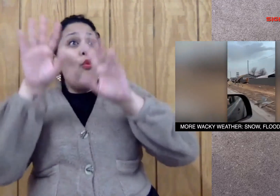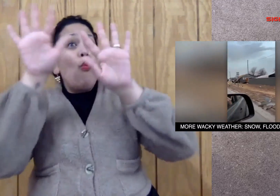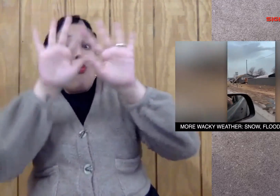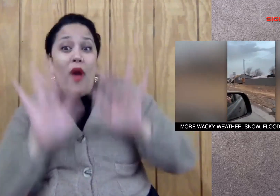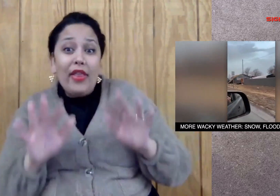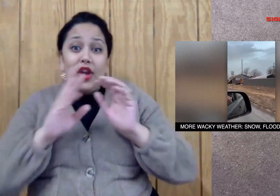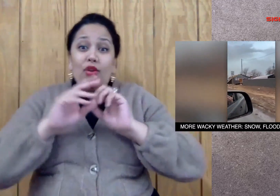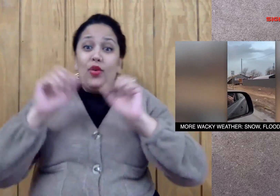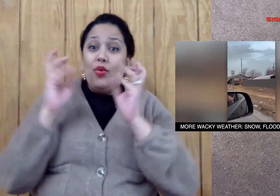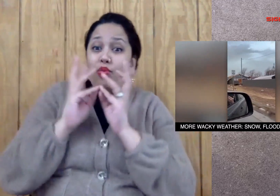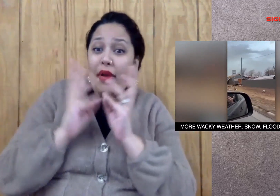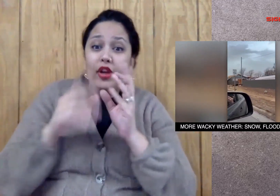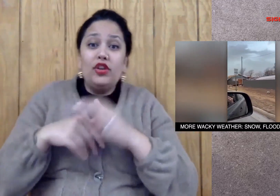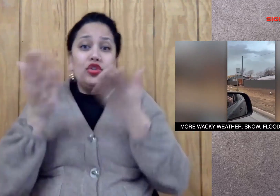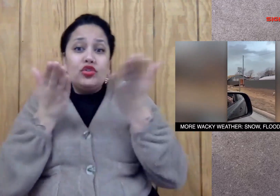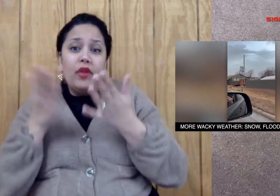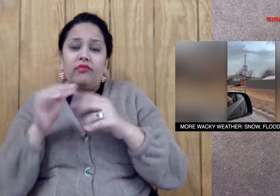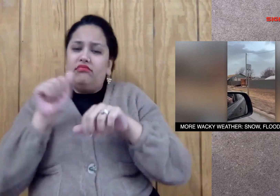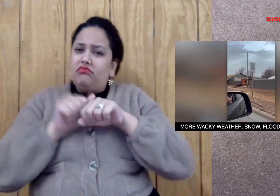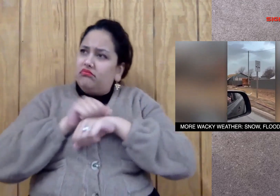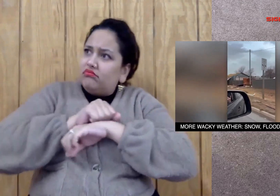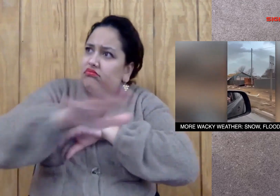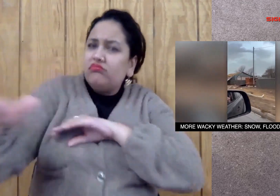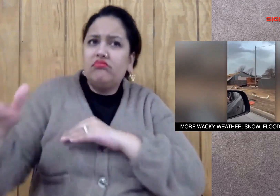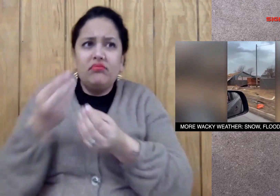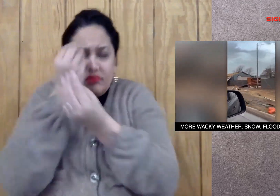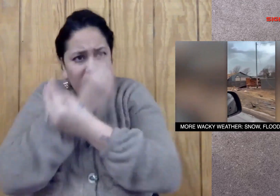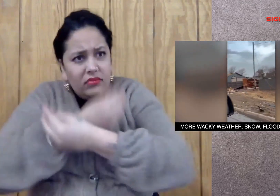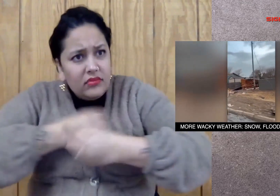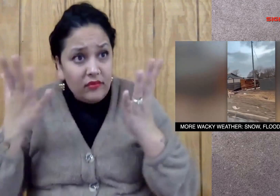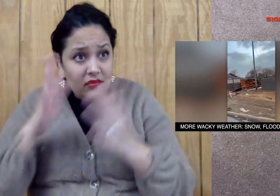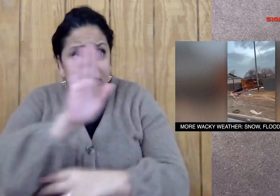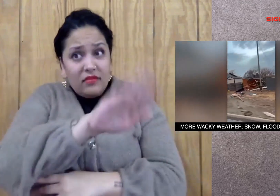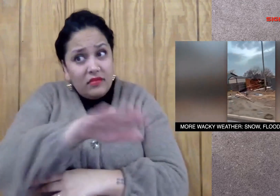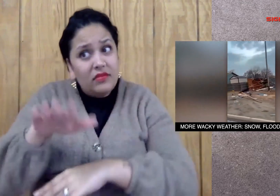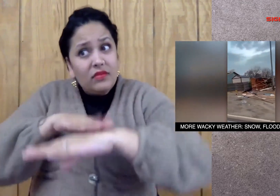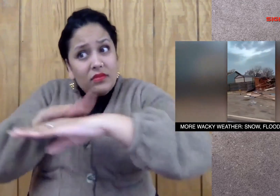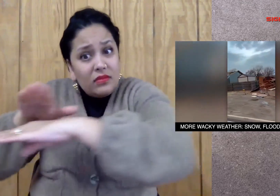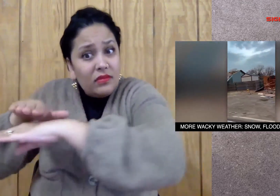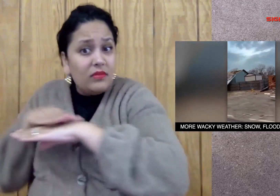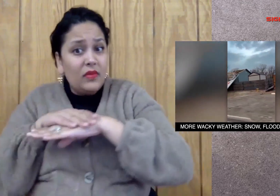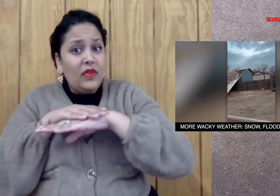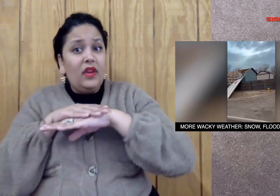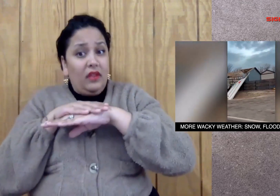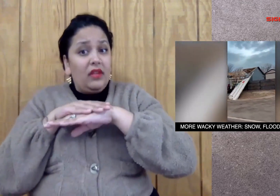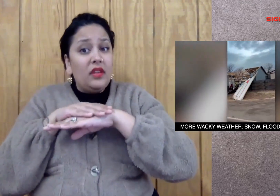the National Weather Service issued tornado warnings for parts of